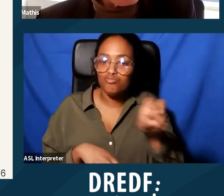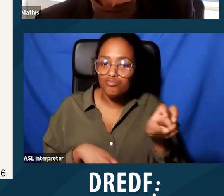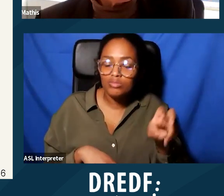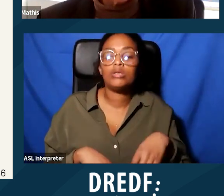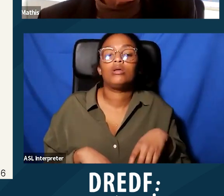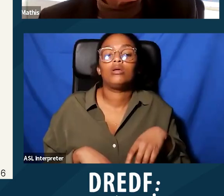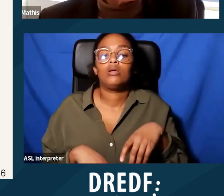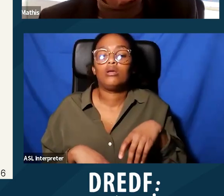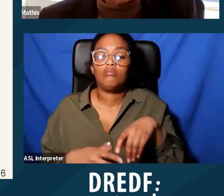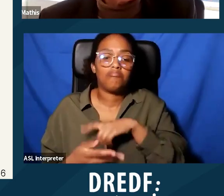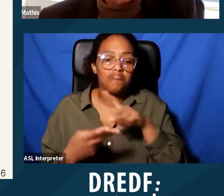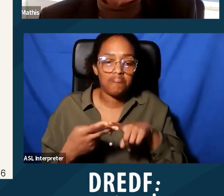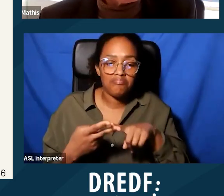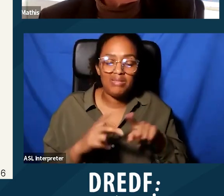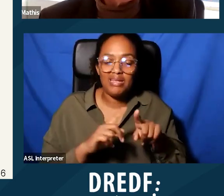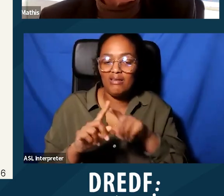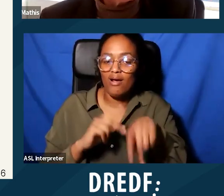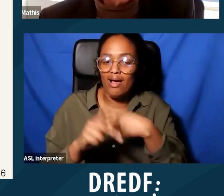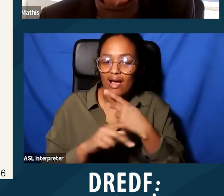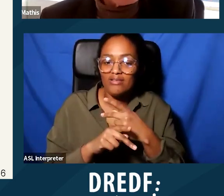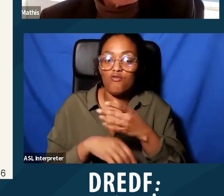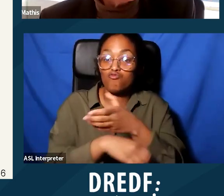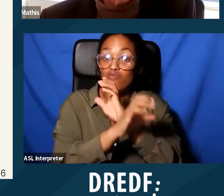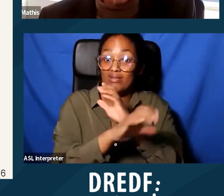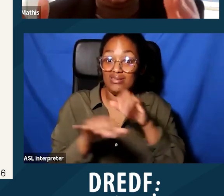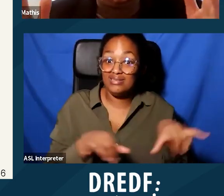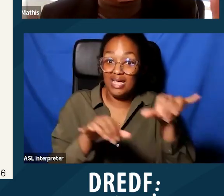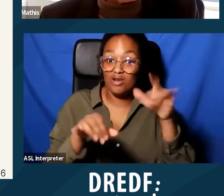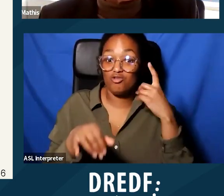organ transplantation and things like crisis standards of care,